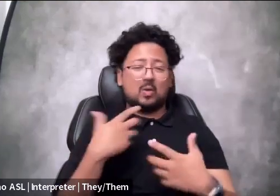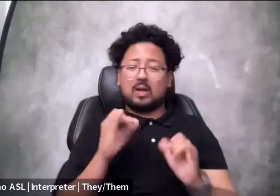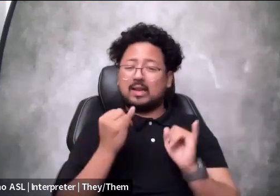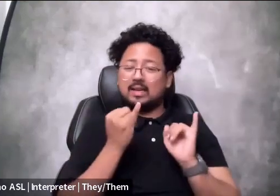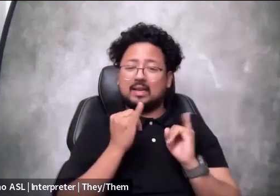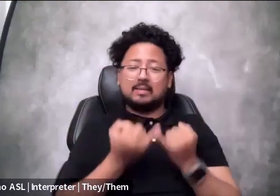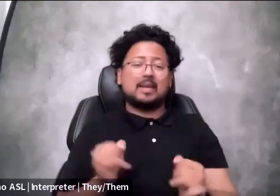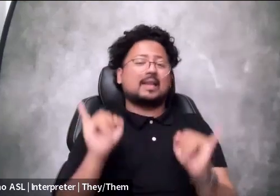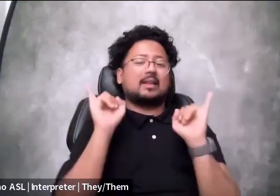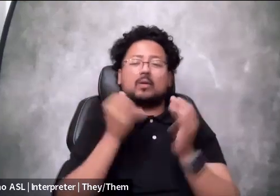I just want to be independently middle class.